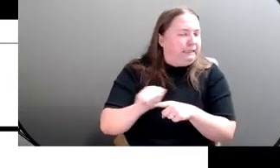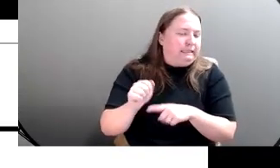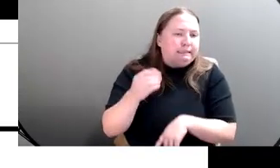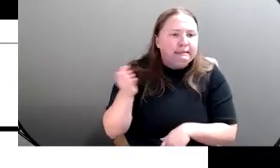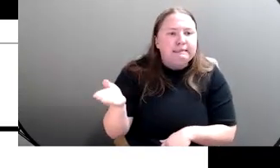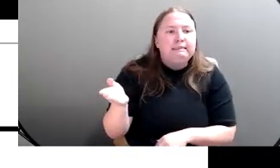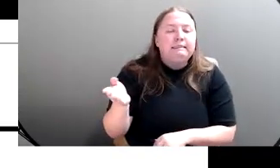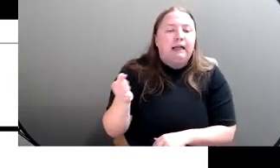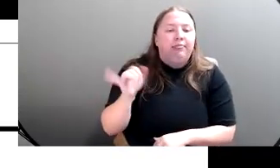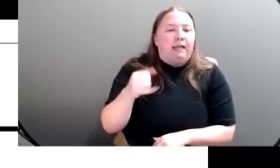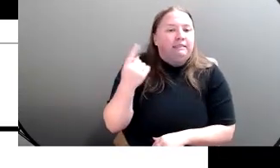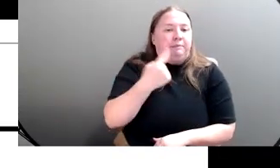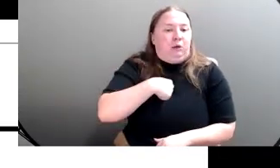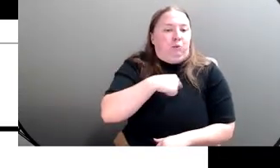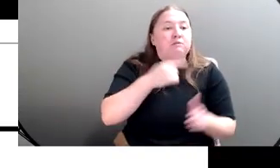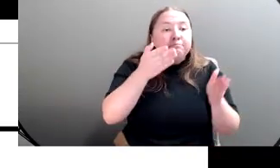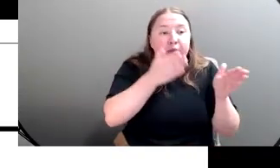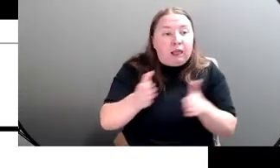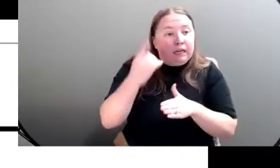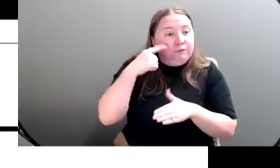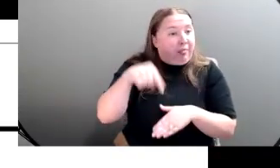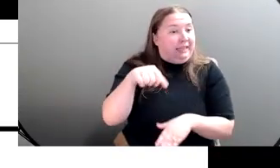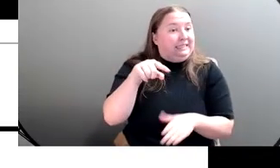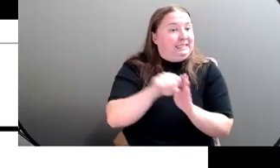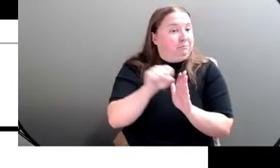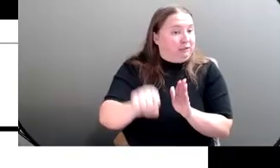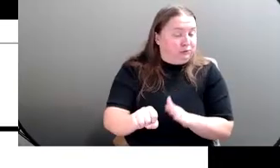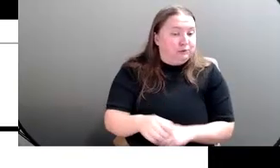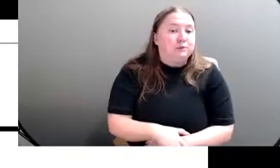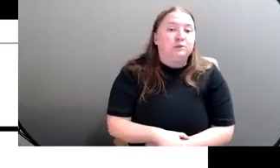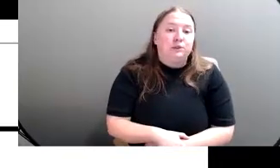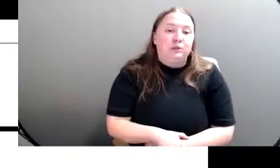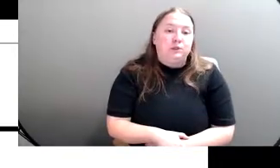that we are planning for, this semester, you'll be seeing,